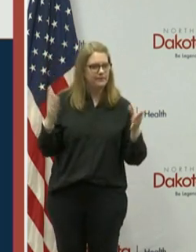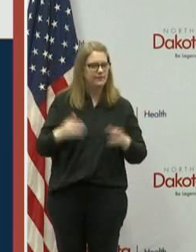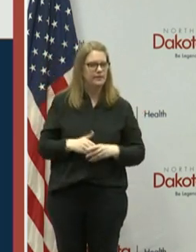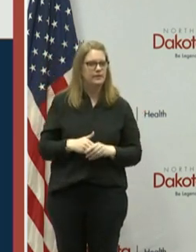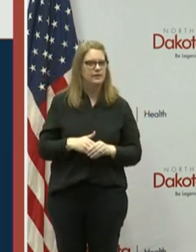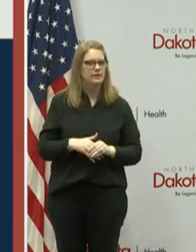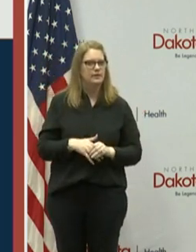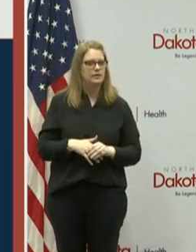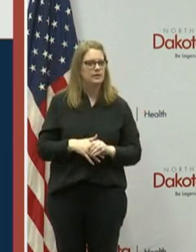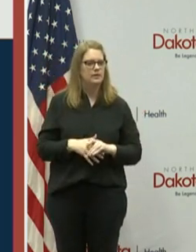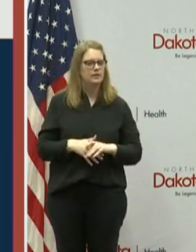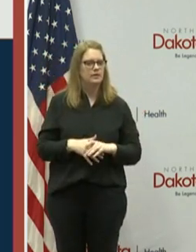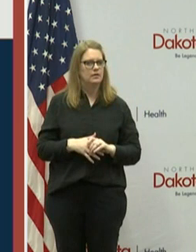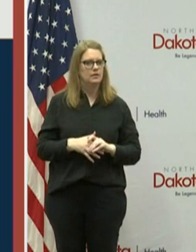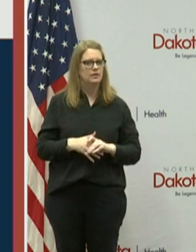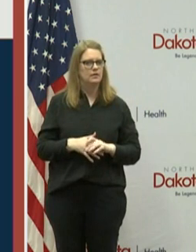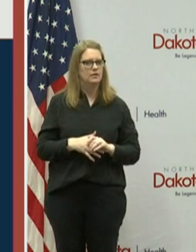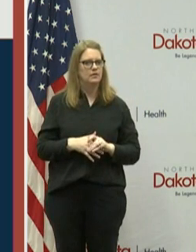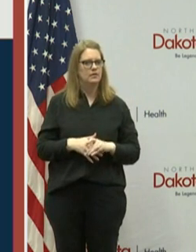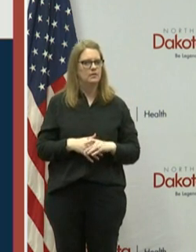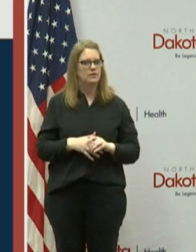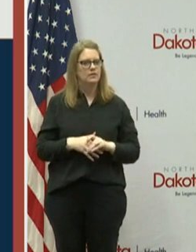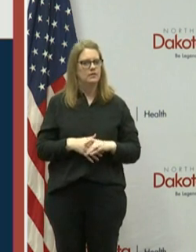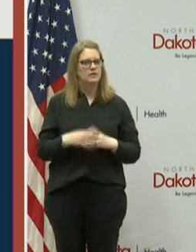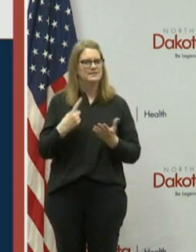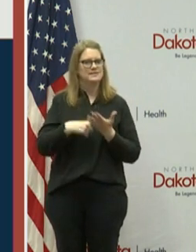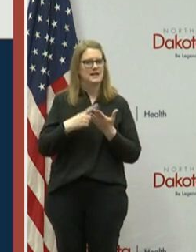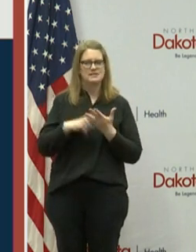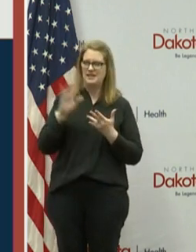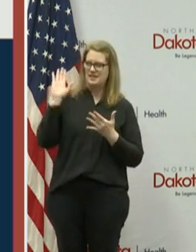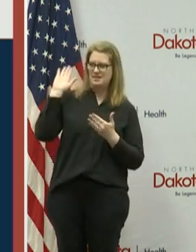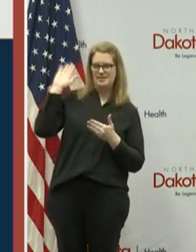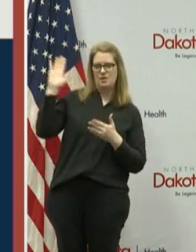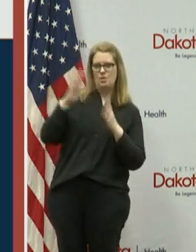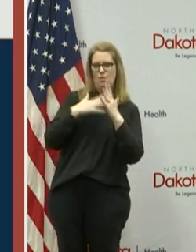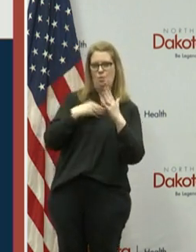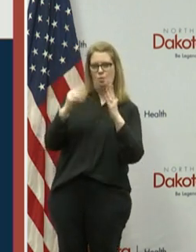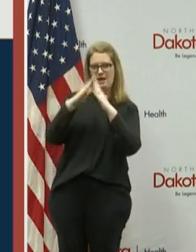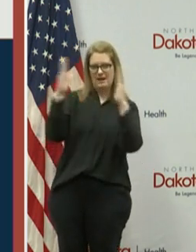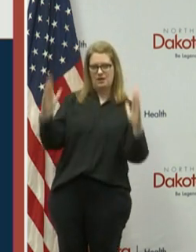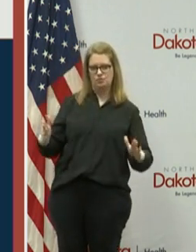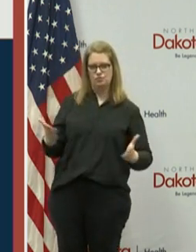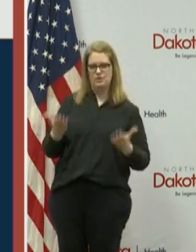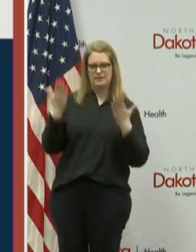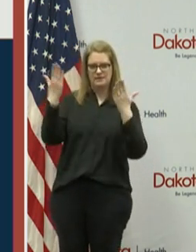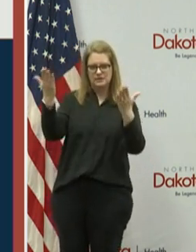TALKED ABOUT IS THE PRESIDENTIAL GUIDELINES IN TERMS OF REOPENING